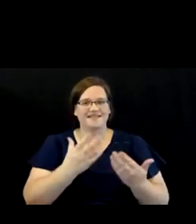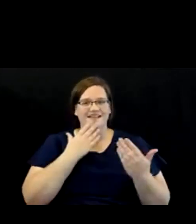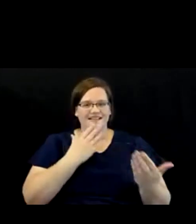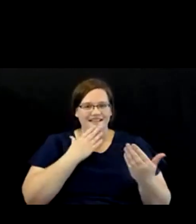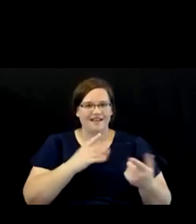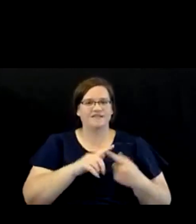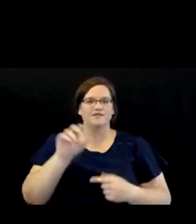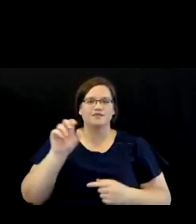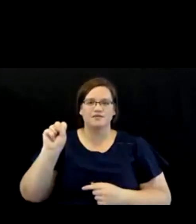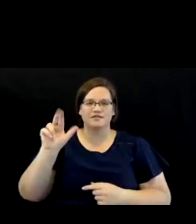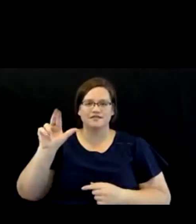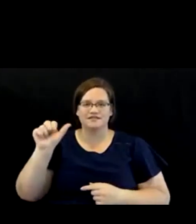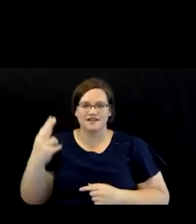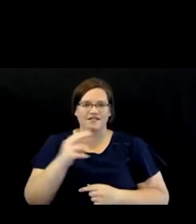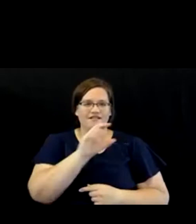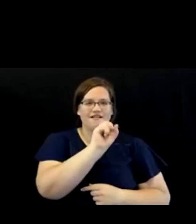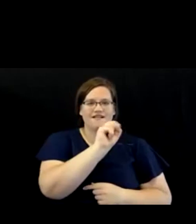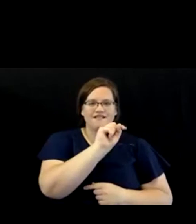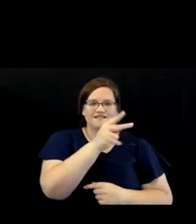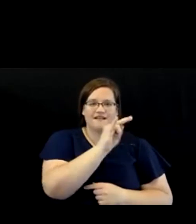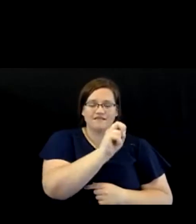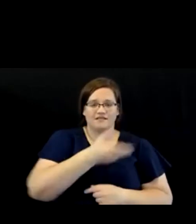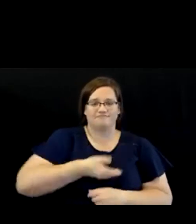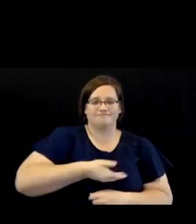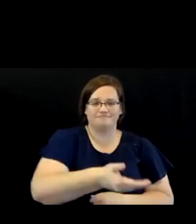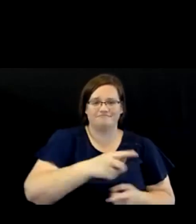and Stefanie for the invitation to speak at this event. And Sean, thanks